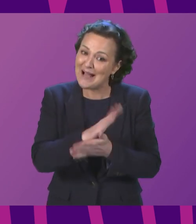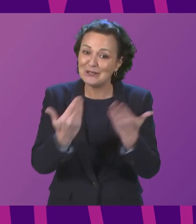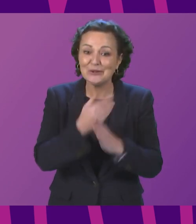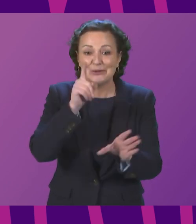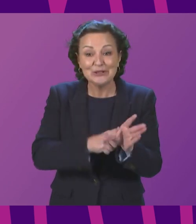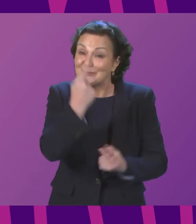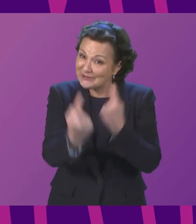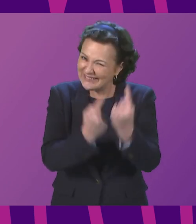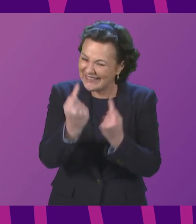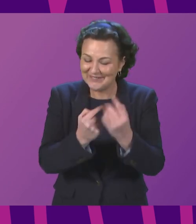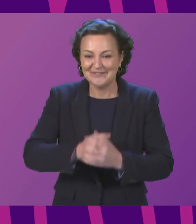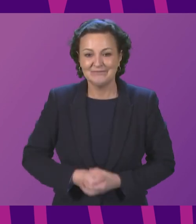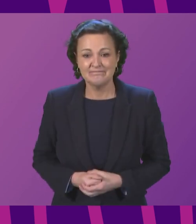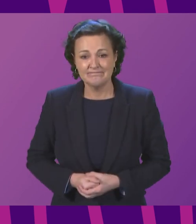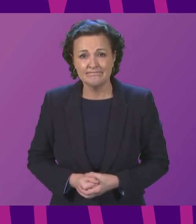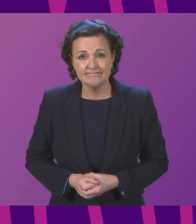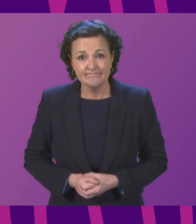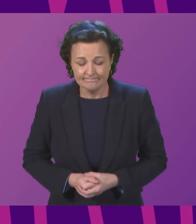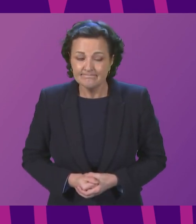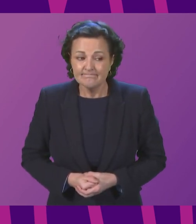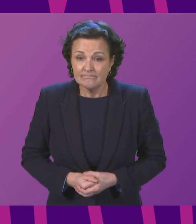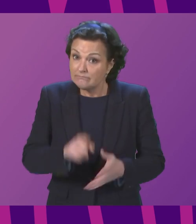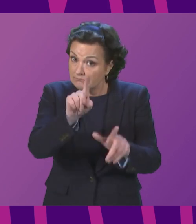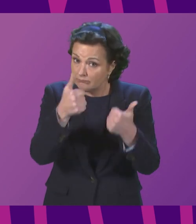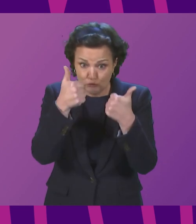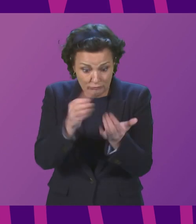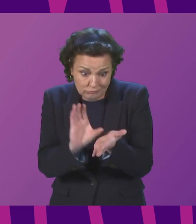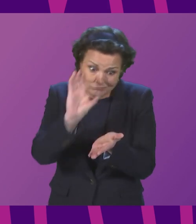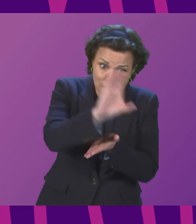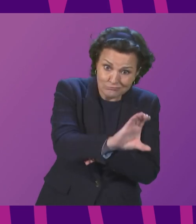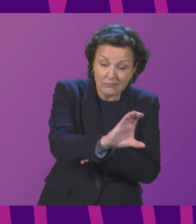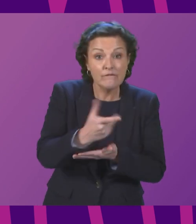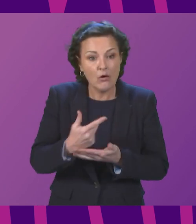Although the support for the hospitality sector is very welcome, will the First Minister outline